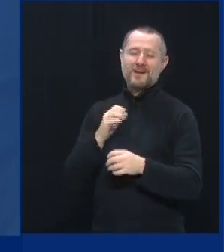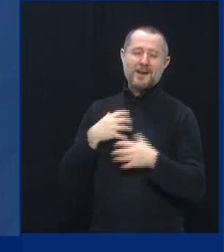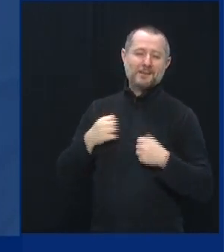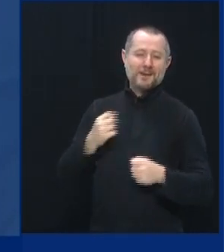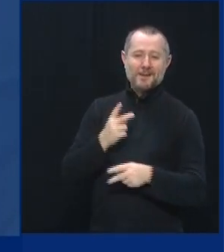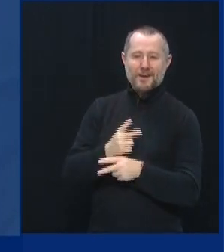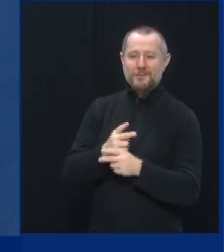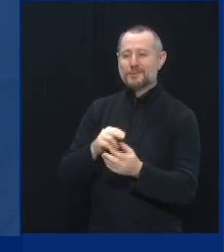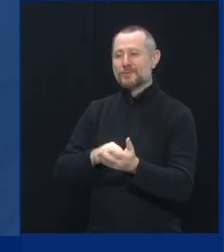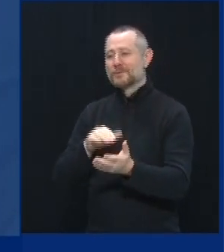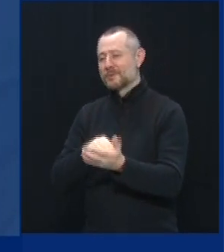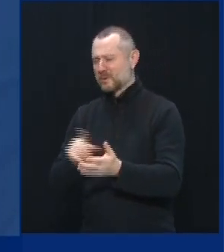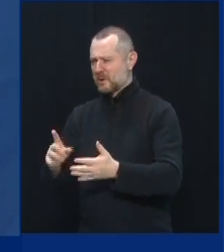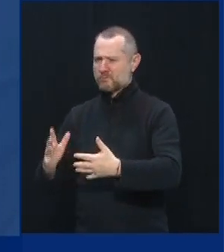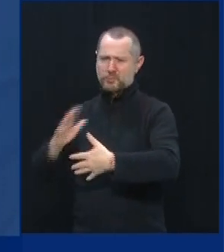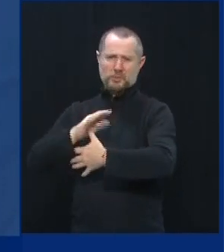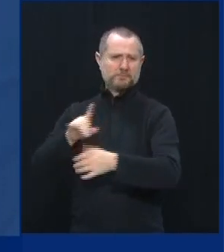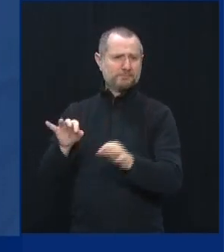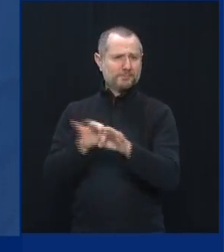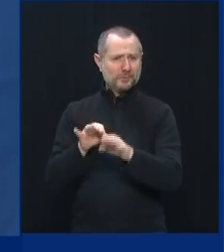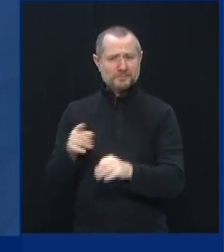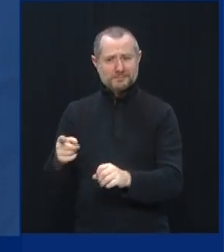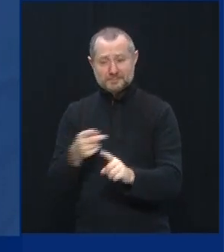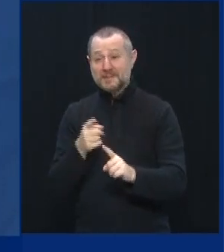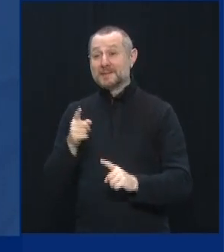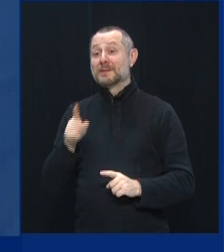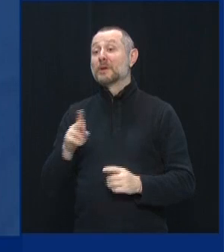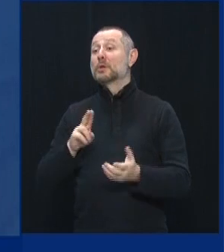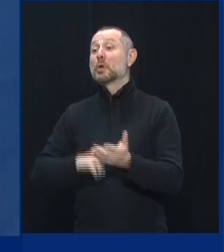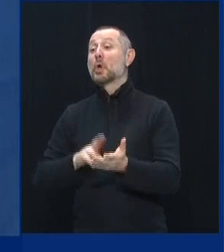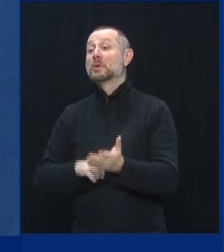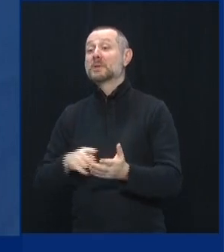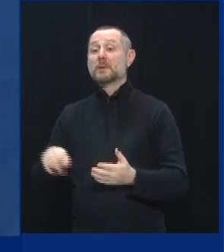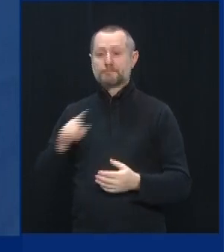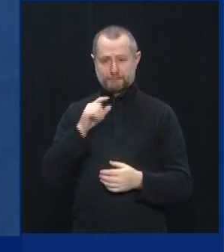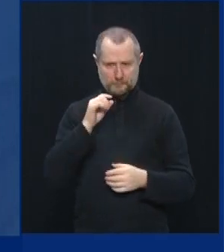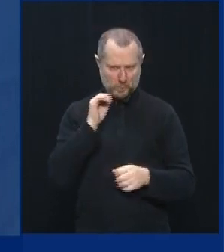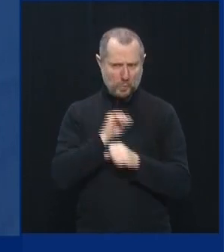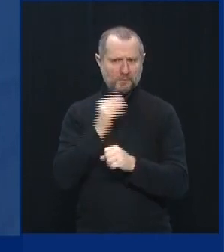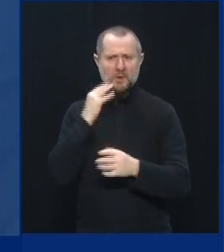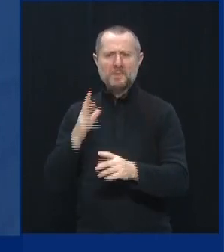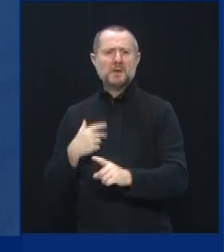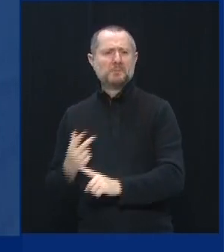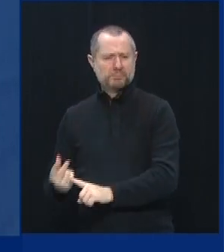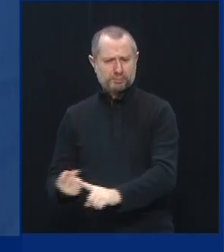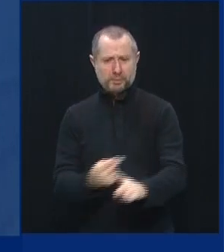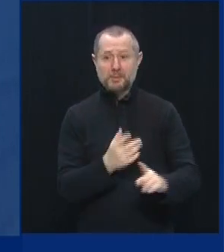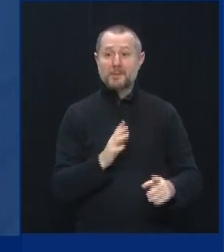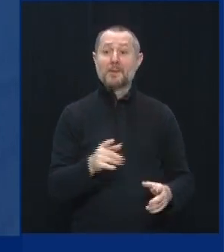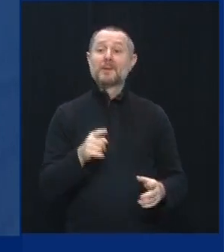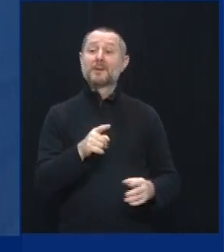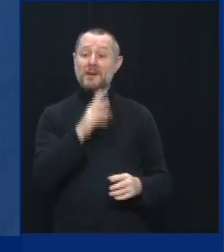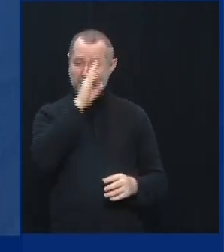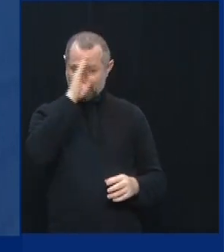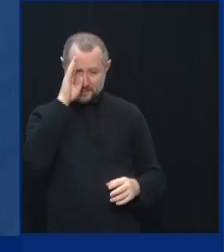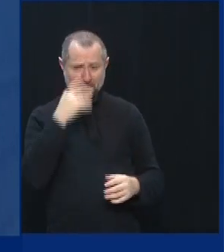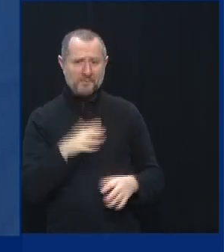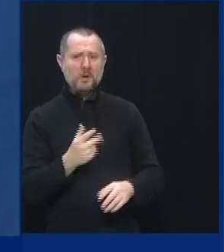PRIORITY, WHEN WE STARTED THIS, NURSING HOMES AND HEALTH CARE WORKERS WERE THE TWO PRIORITIES.